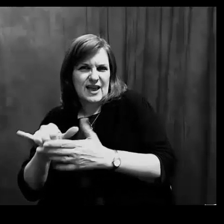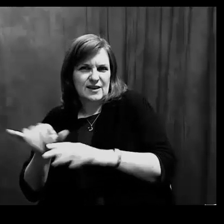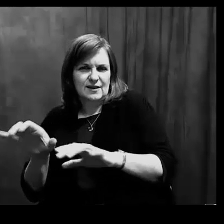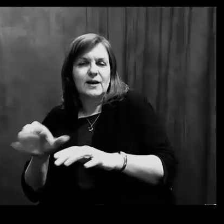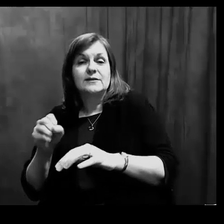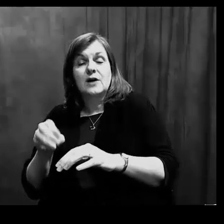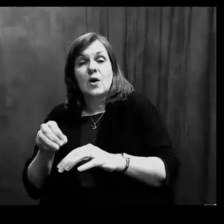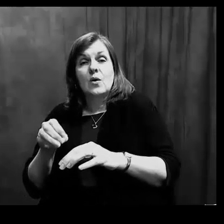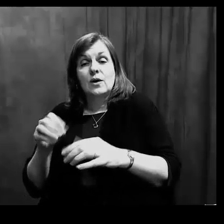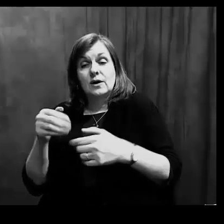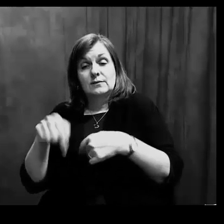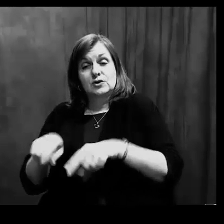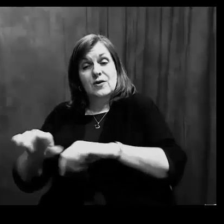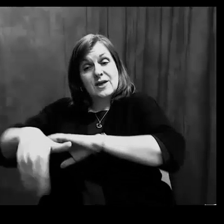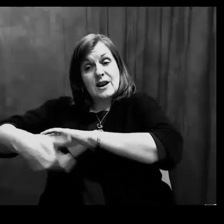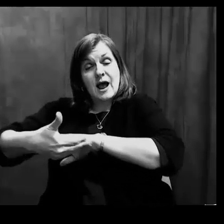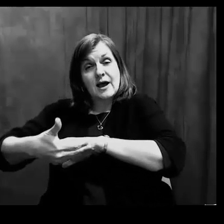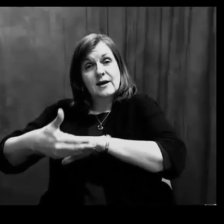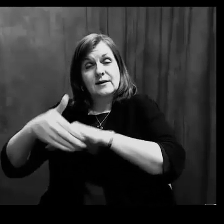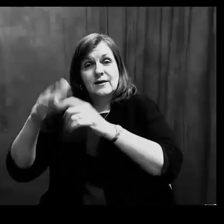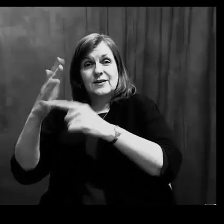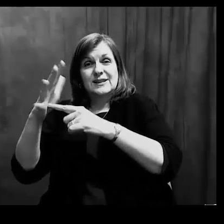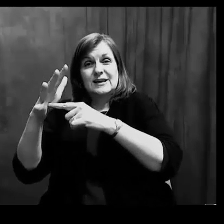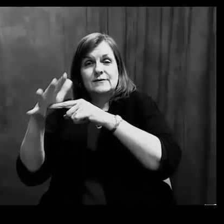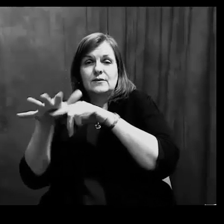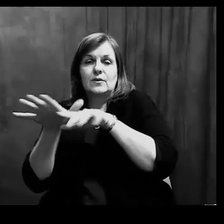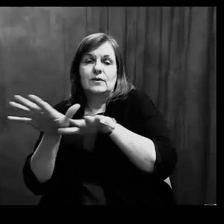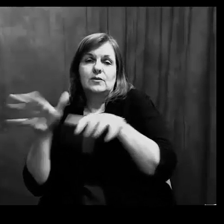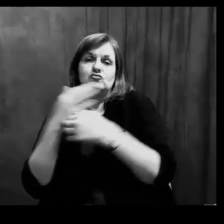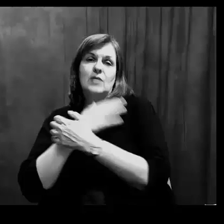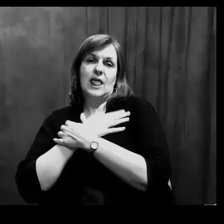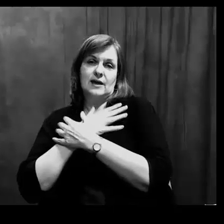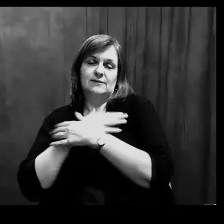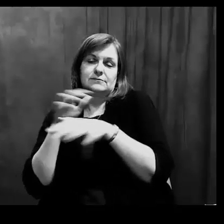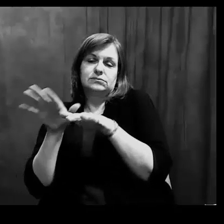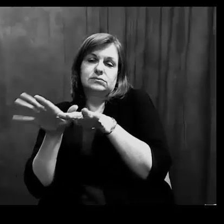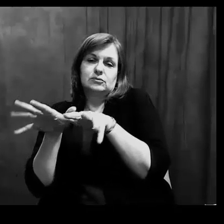tend to kind of fold down and relax at night